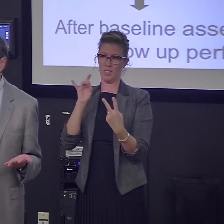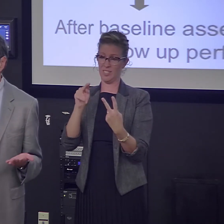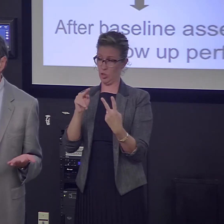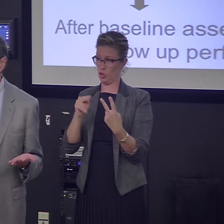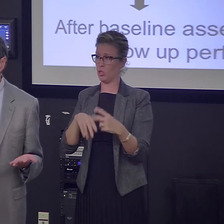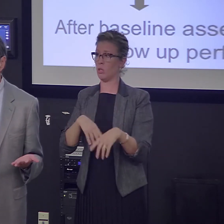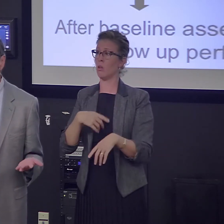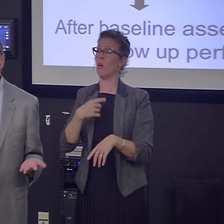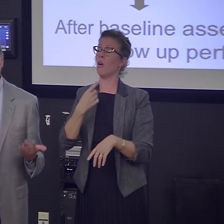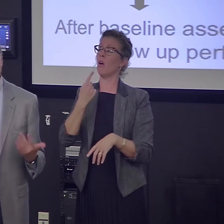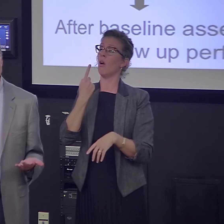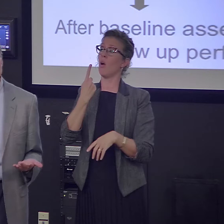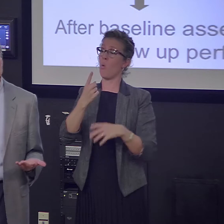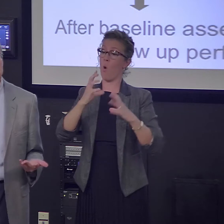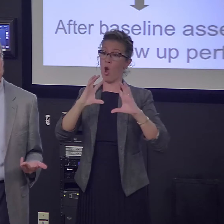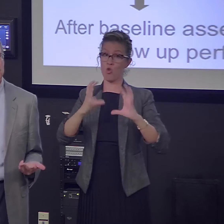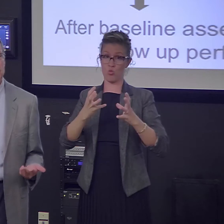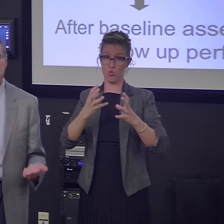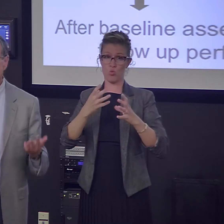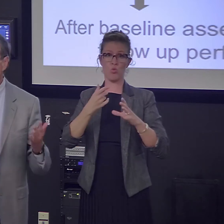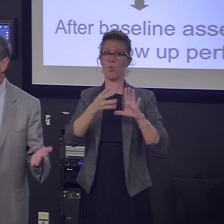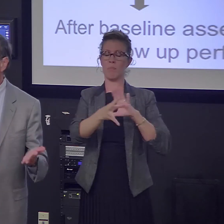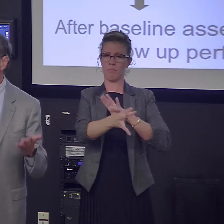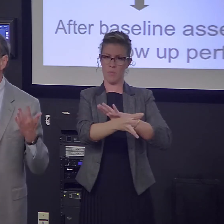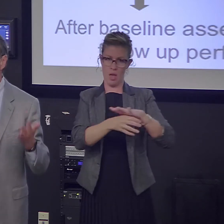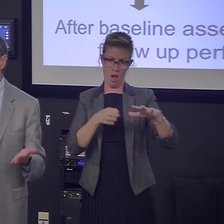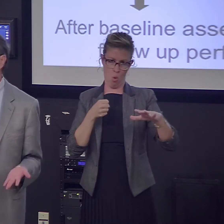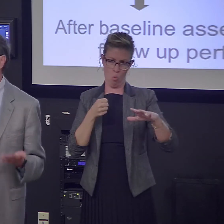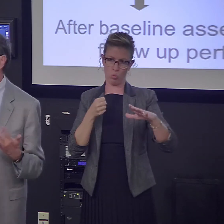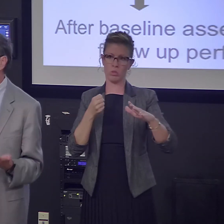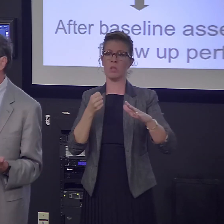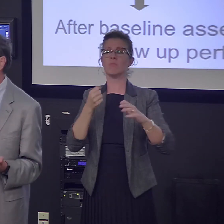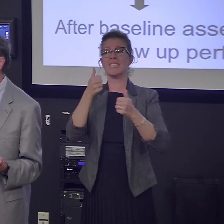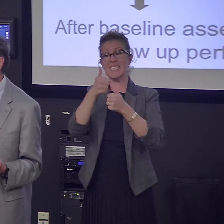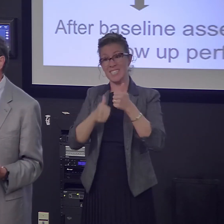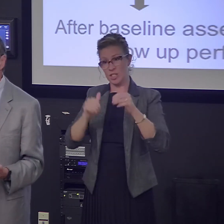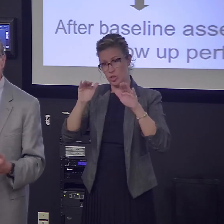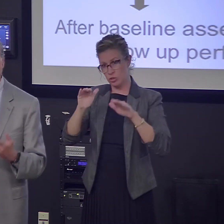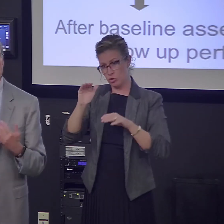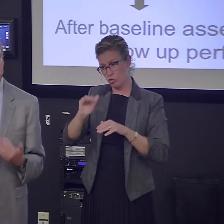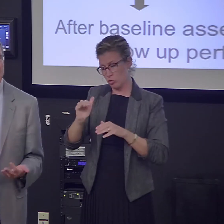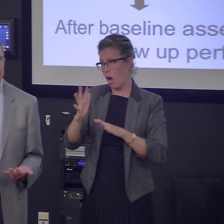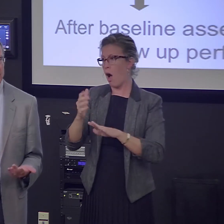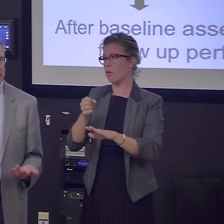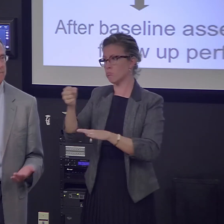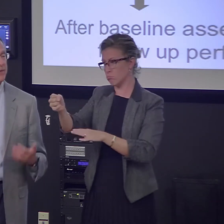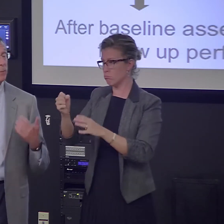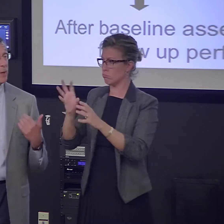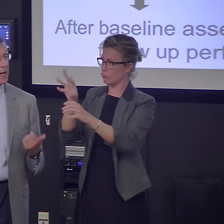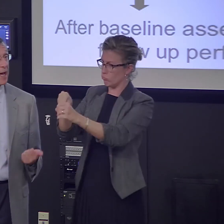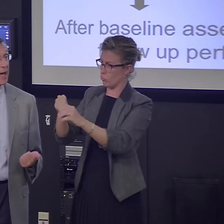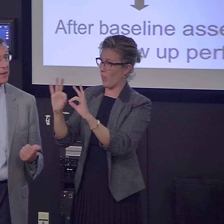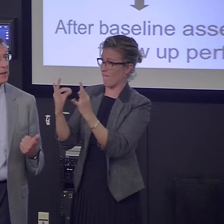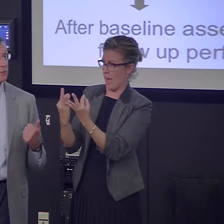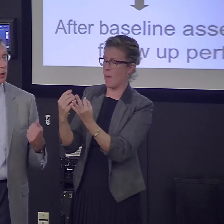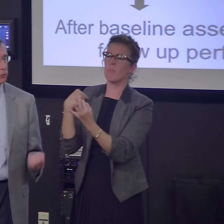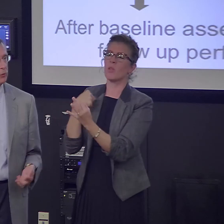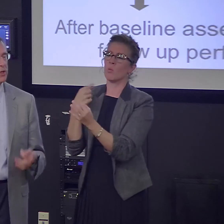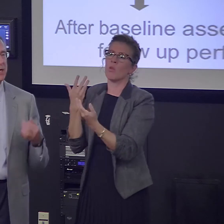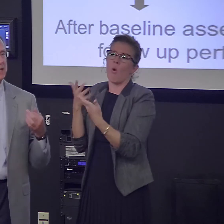of children were taken out of the institution and each child was placed into a family that we had recruited